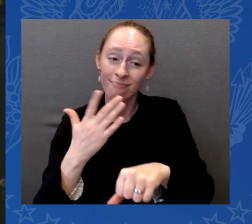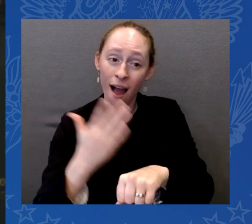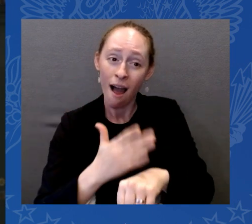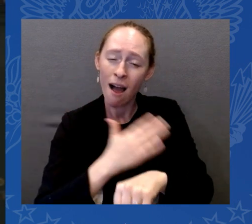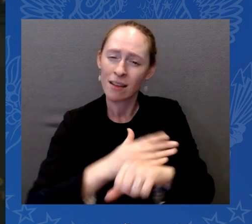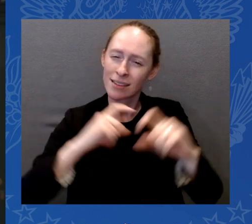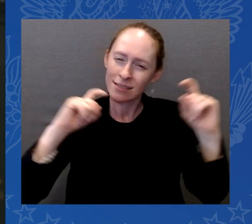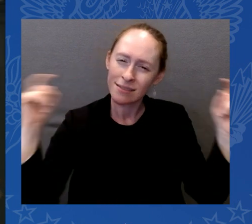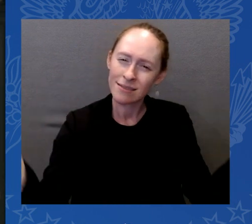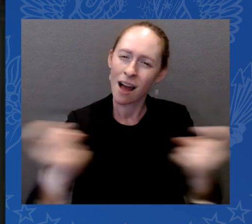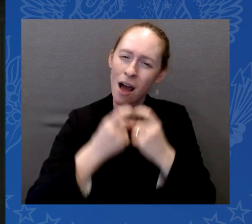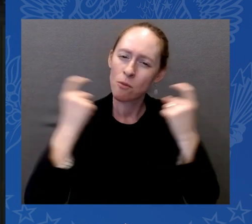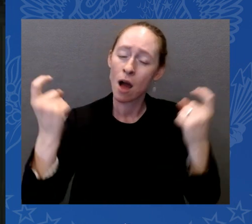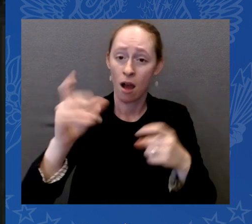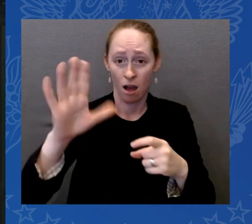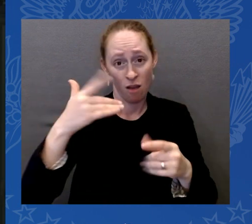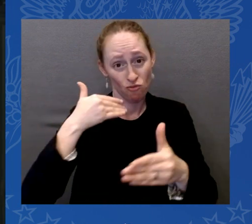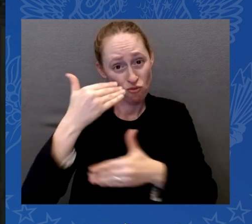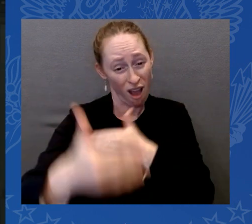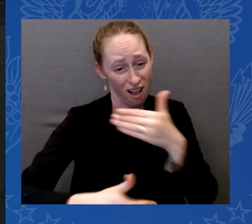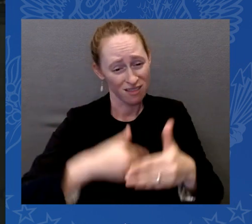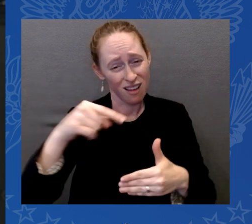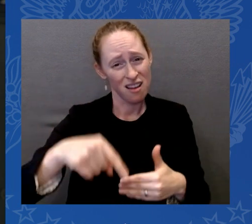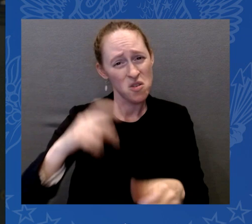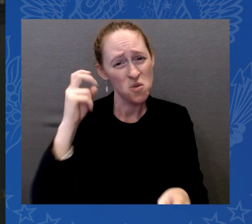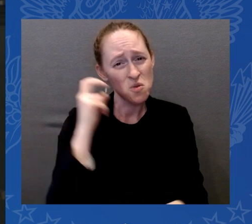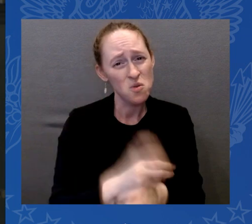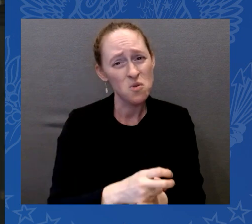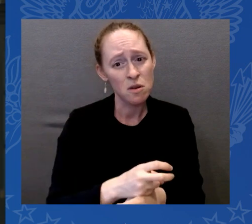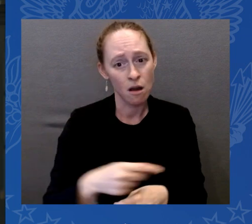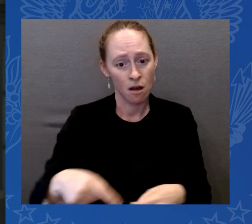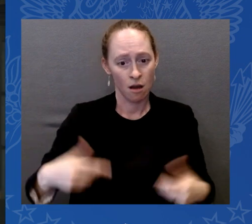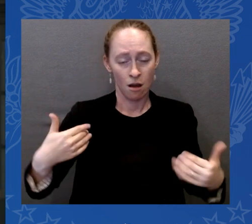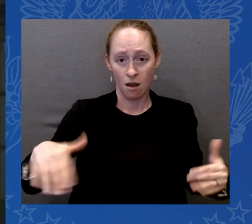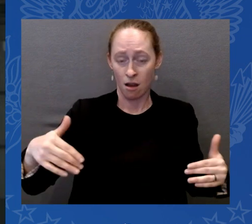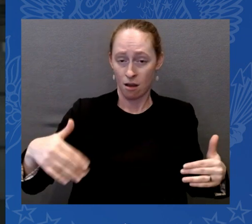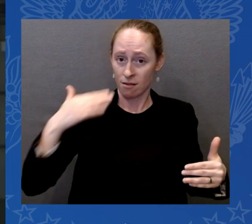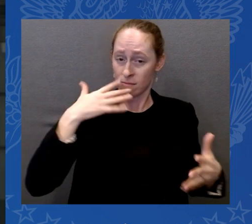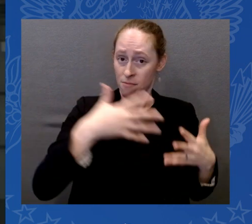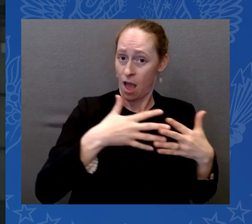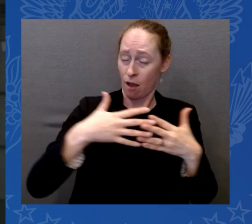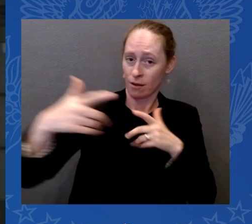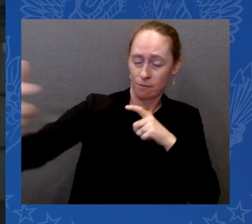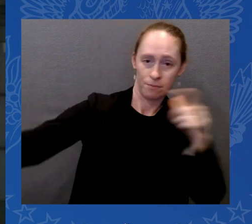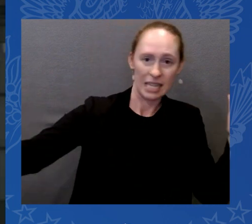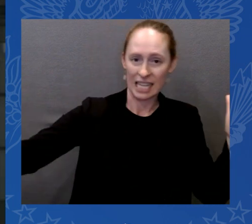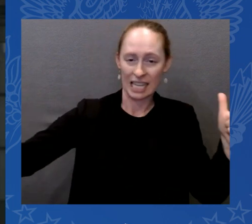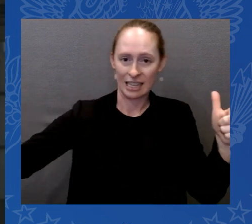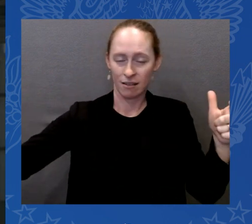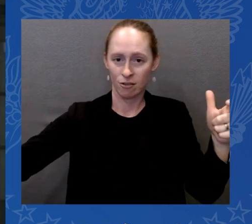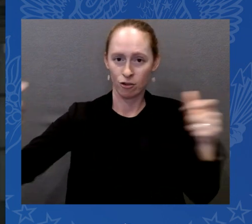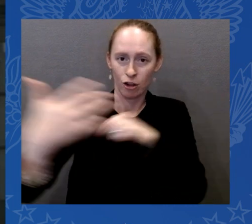It is not easy and it never has been. But I know with conviction, commitment, and patience,